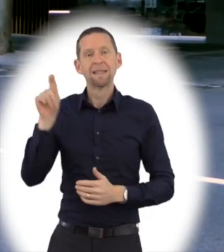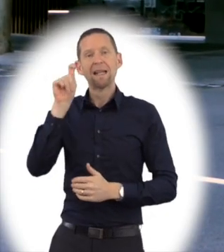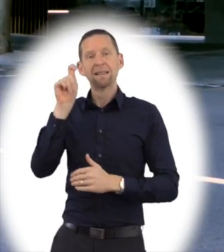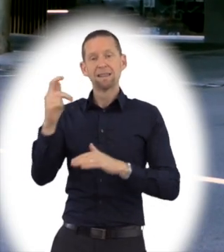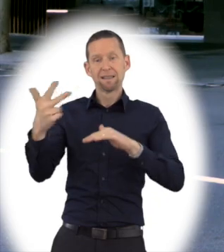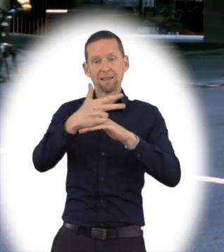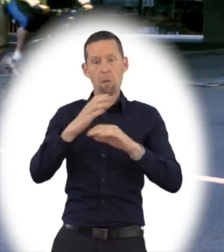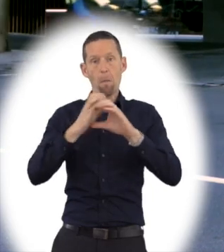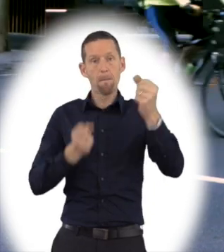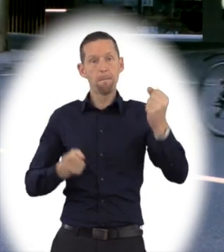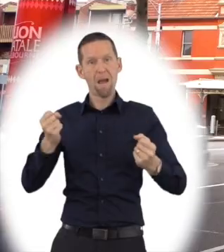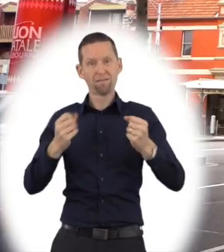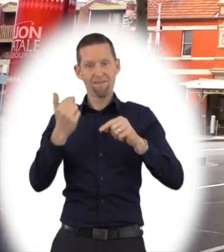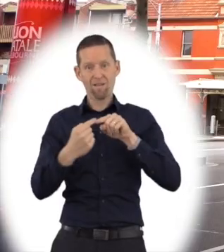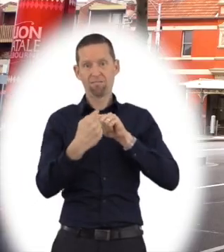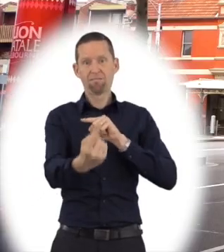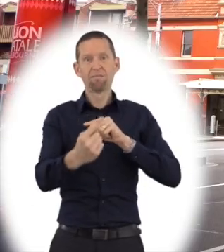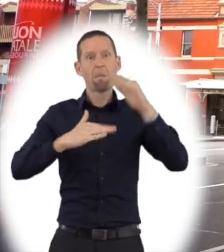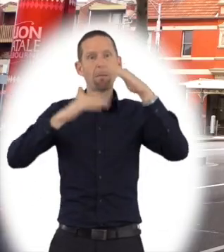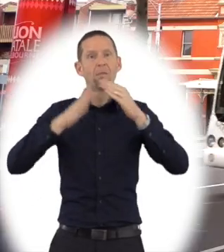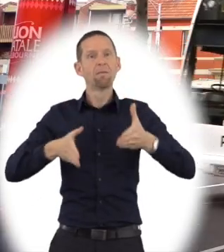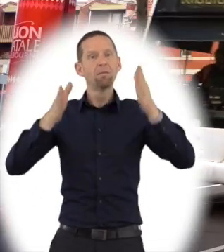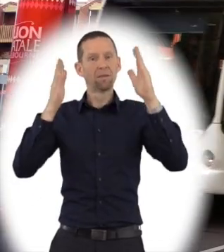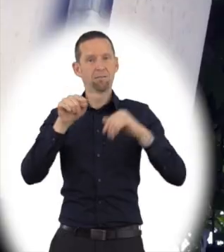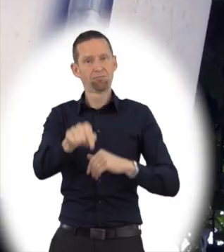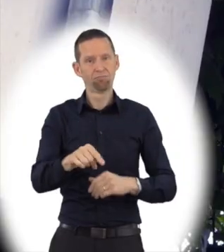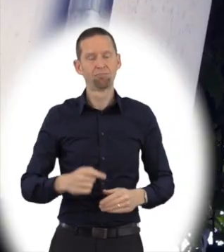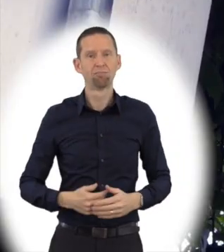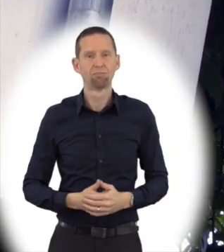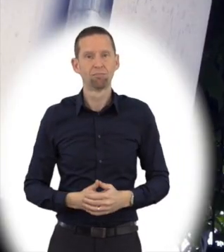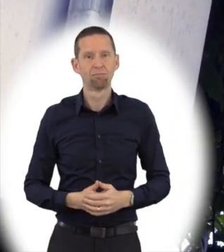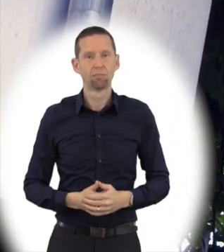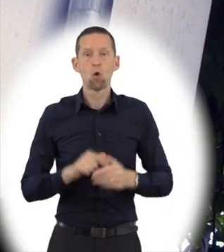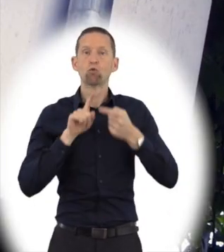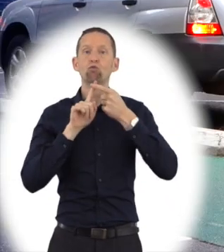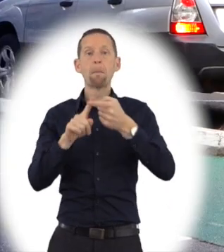A taxi rank and bus stop are located directly outside the Commission’s office building.